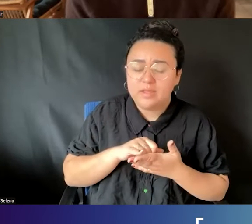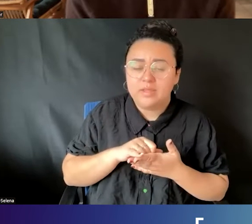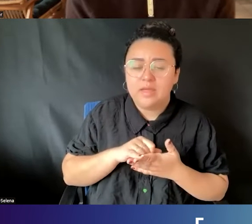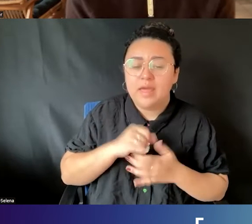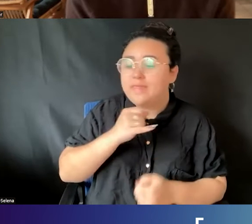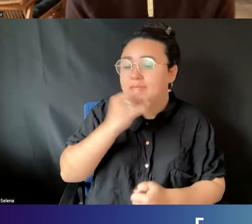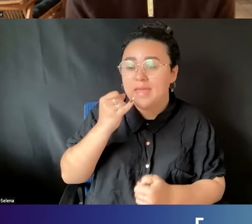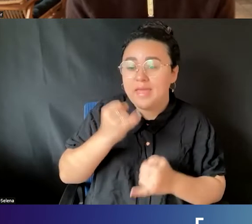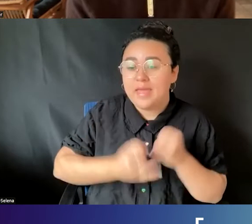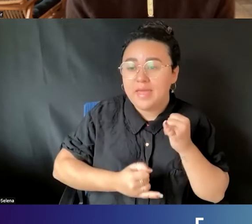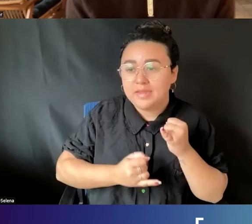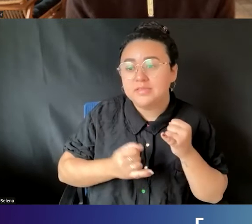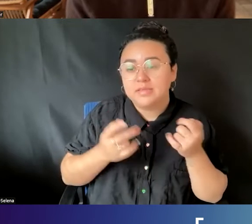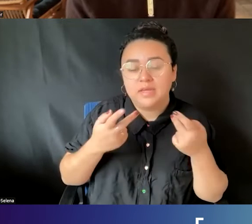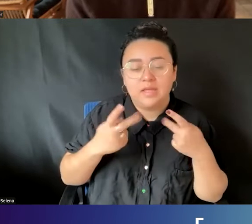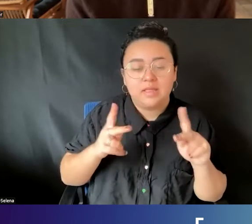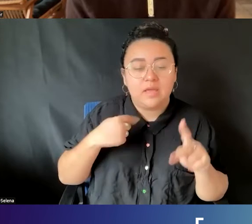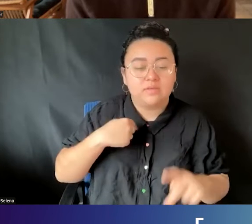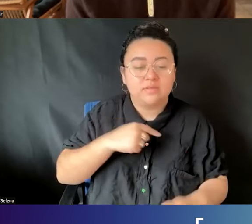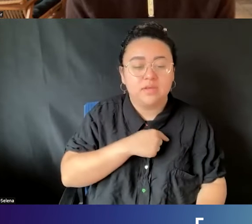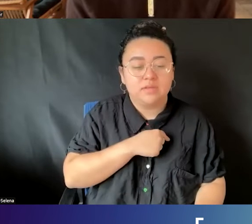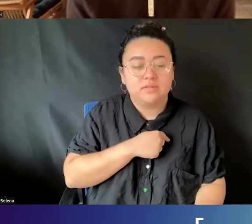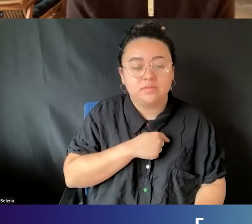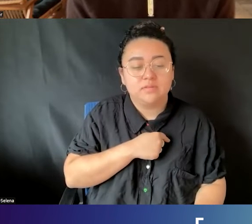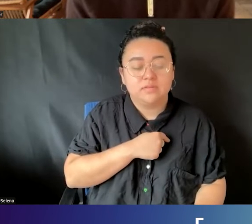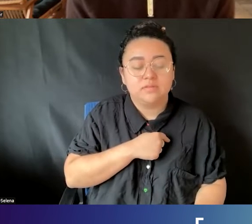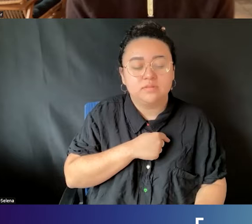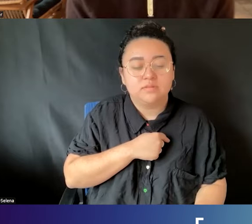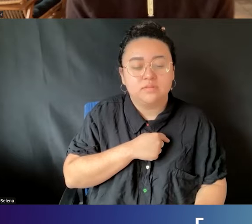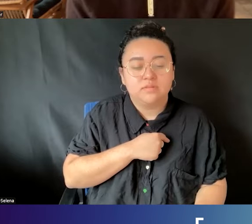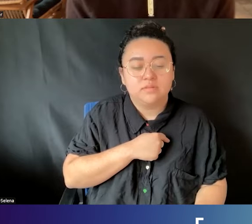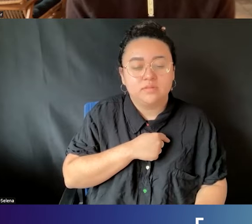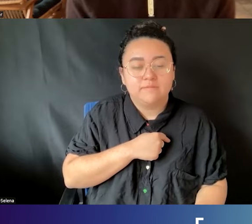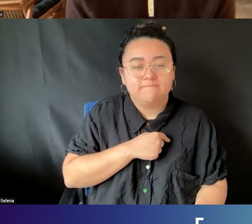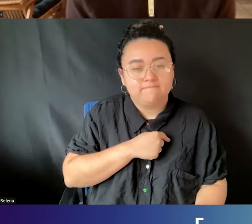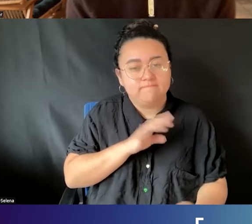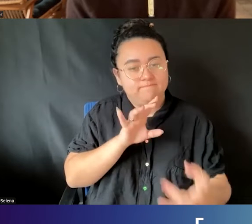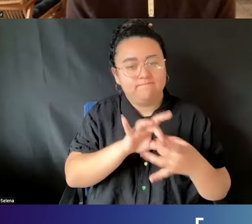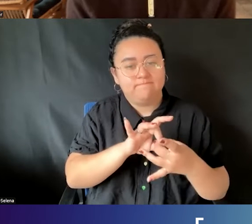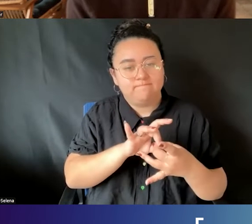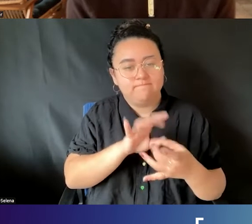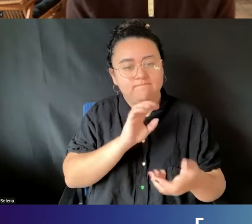it allows us to then at least land with partners who are going to understand